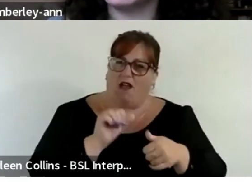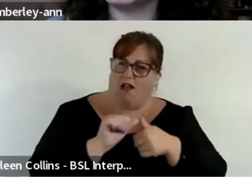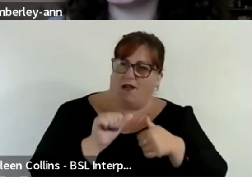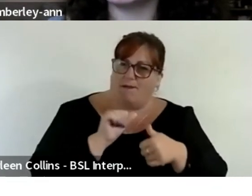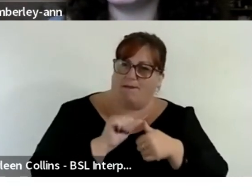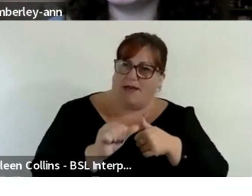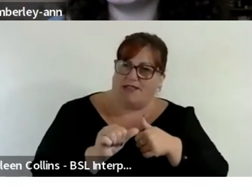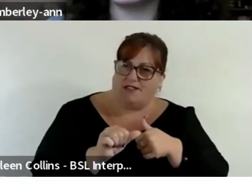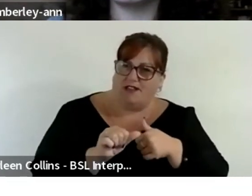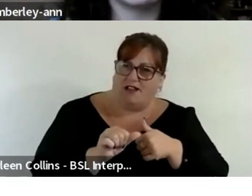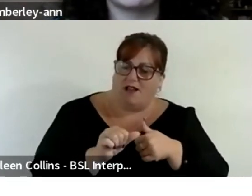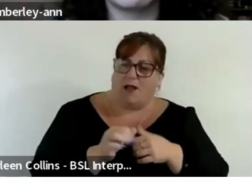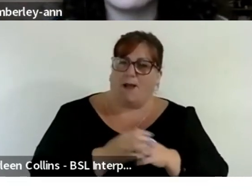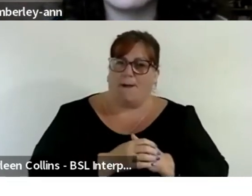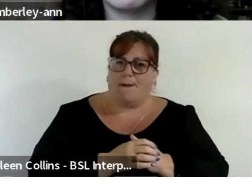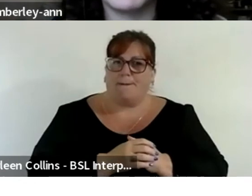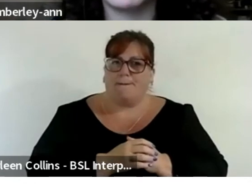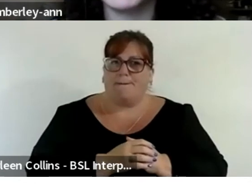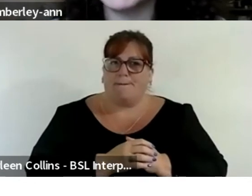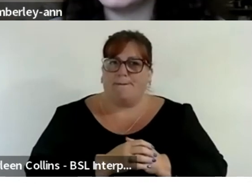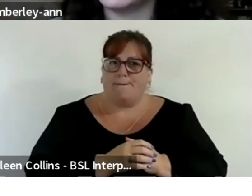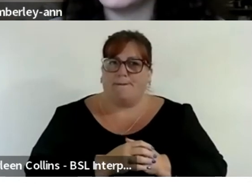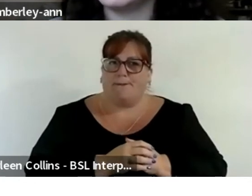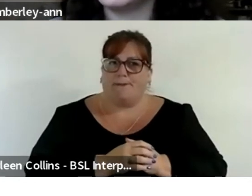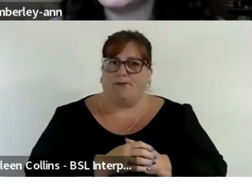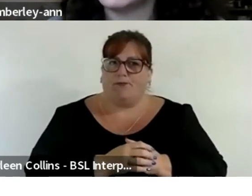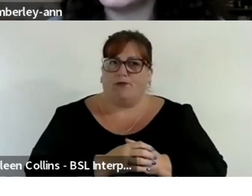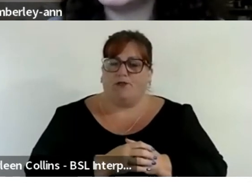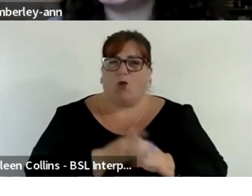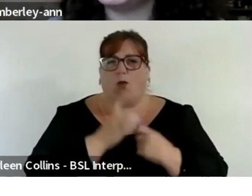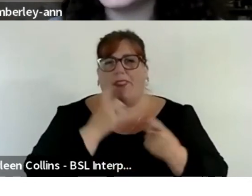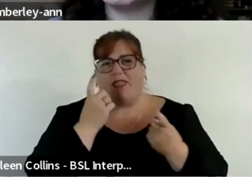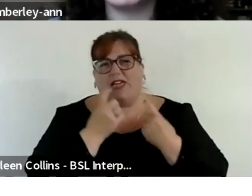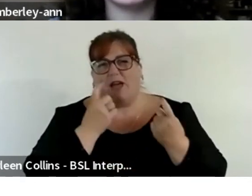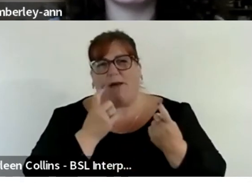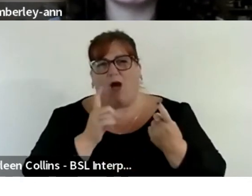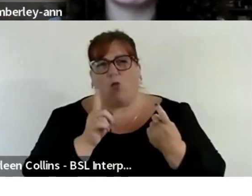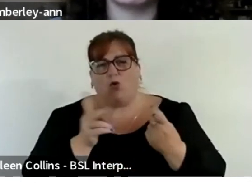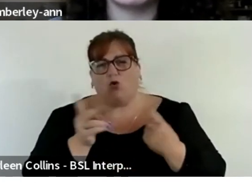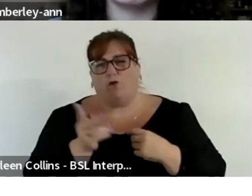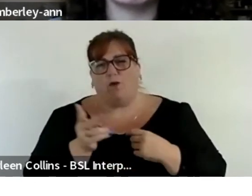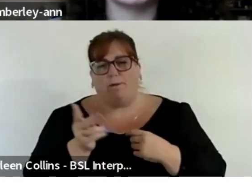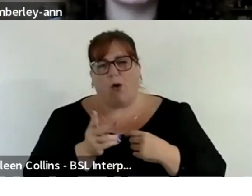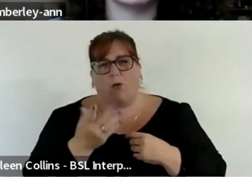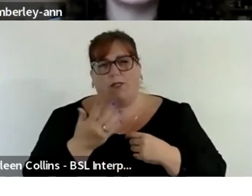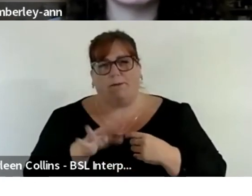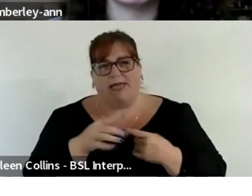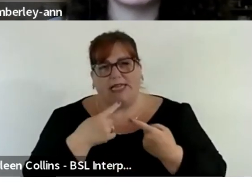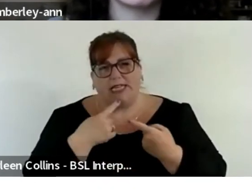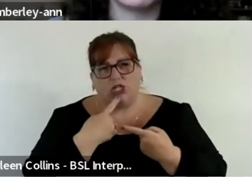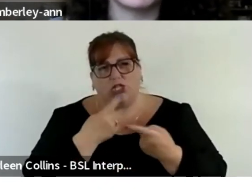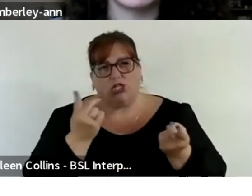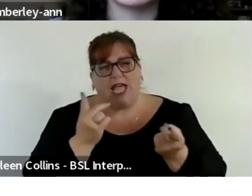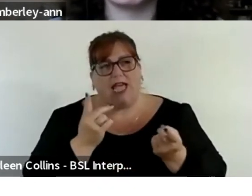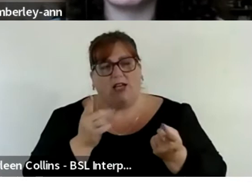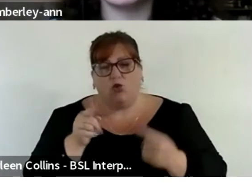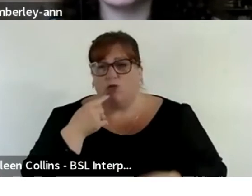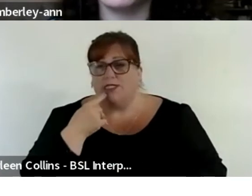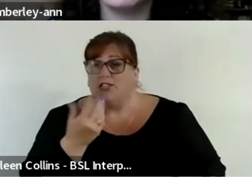To, thinking about the things you both shared then, you mentioned both of you that you have chosen to share with some colleagues, but not all.